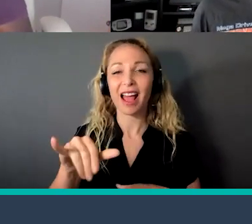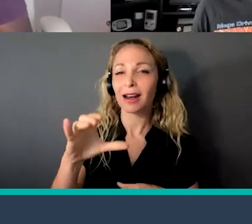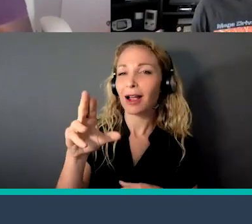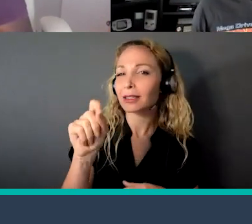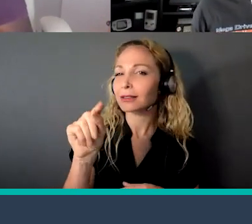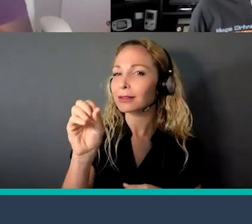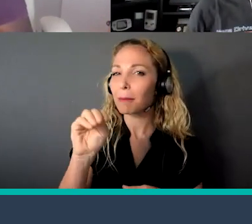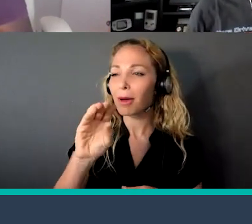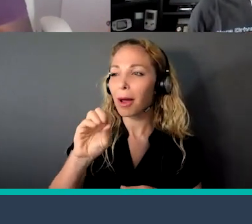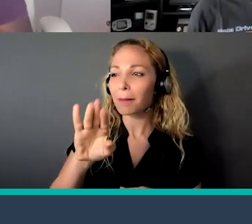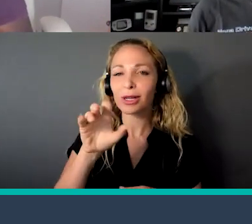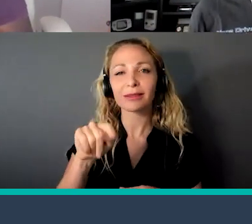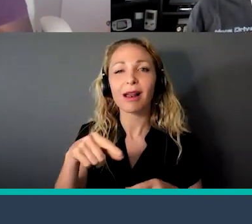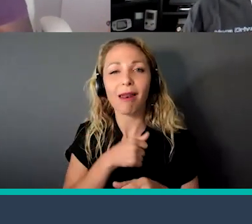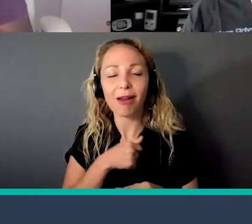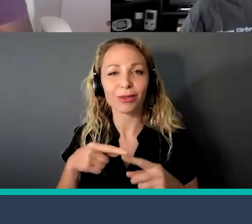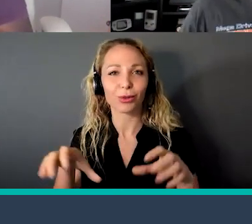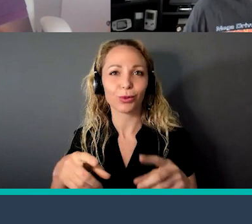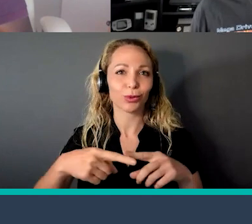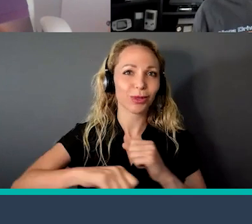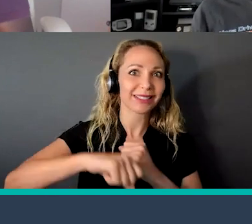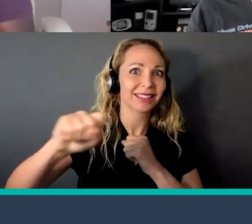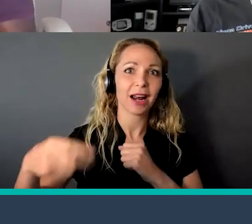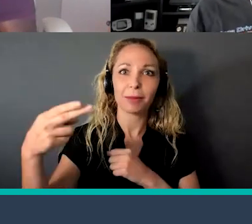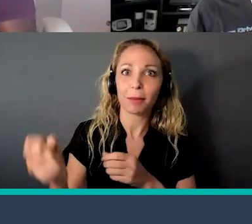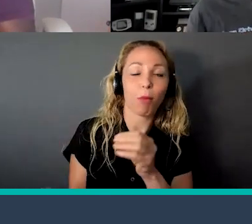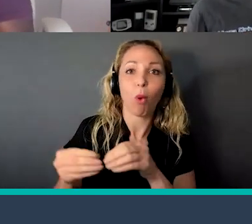TO EXTEND HubSpot FURTHER THAN THE LIMITS.